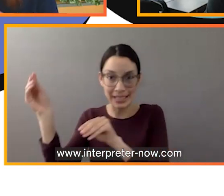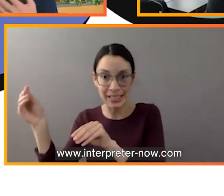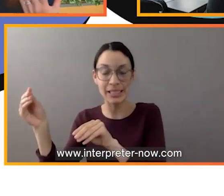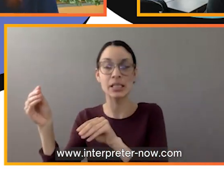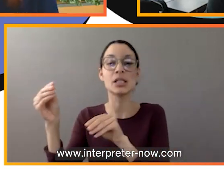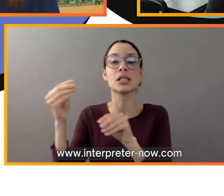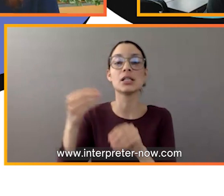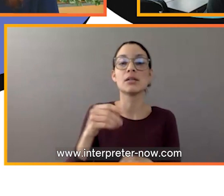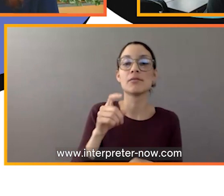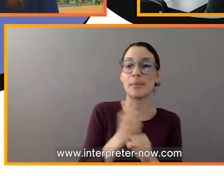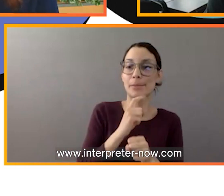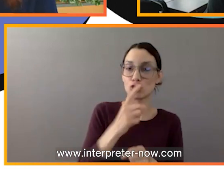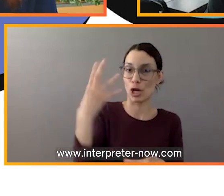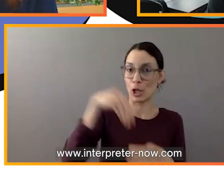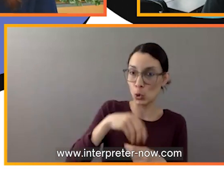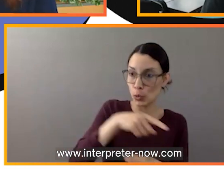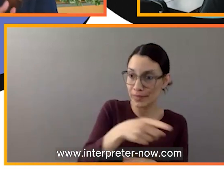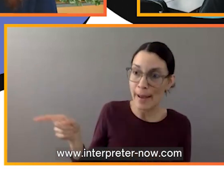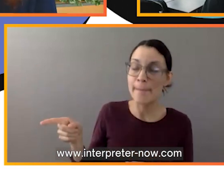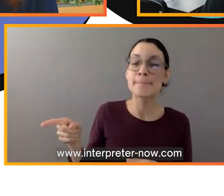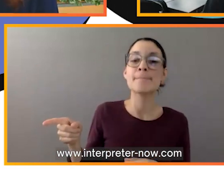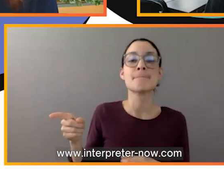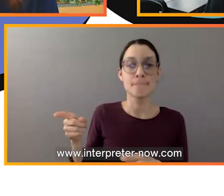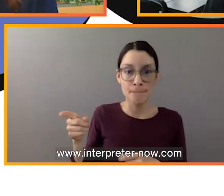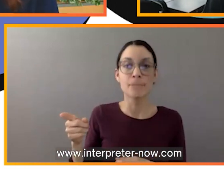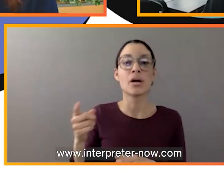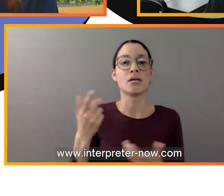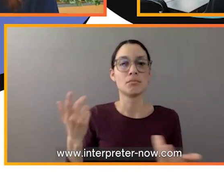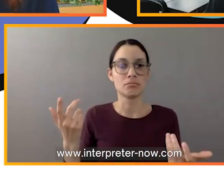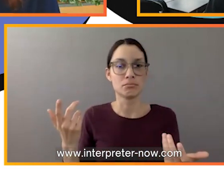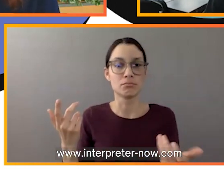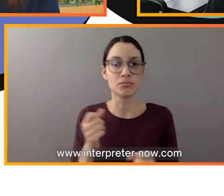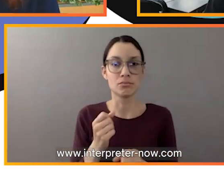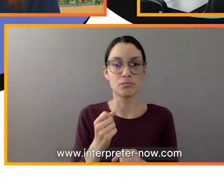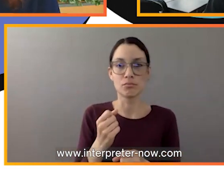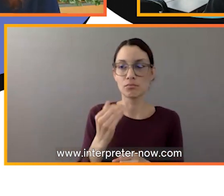microaggressions, ways that people are kept from being promoted.